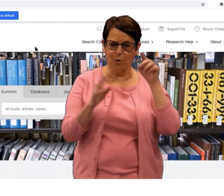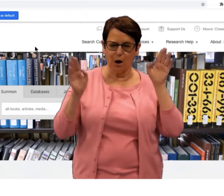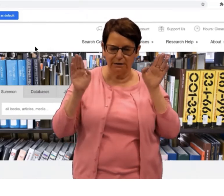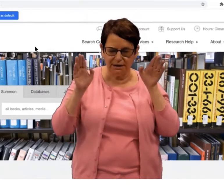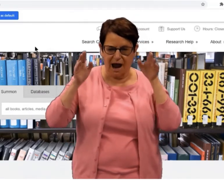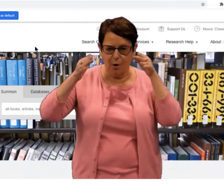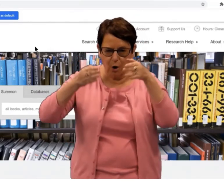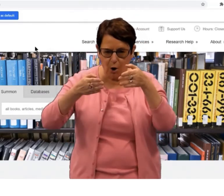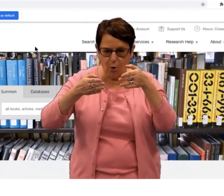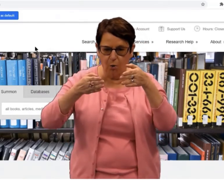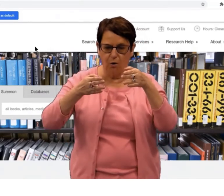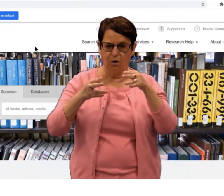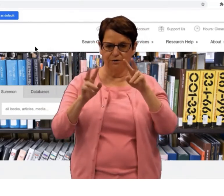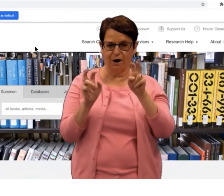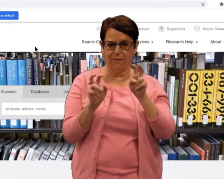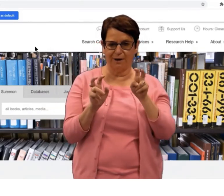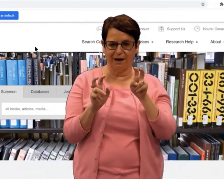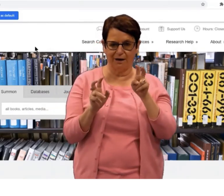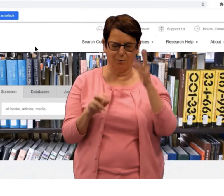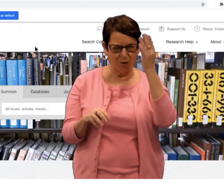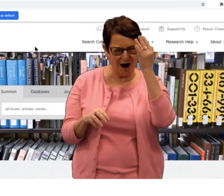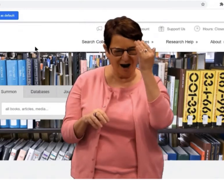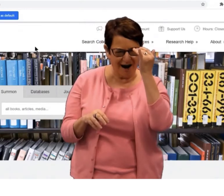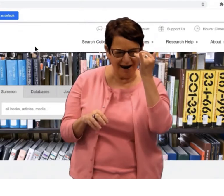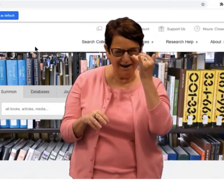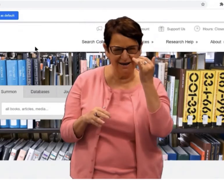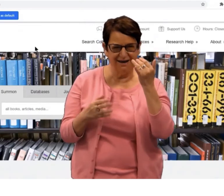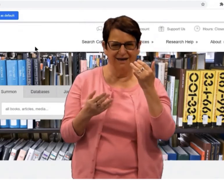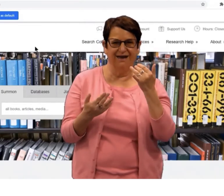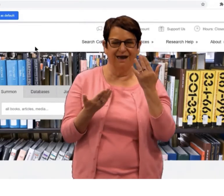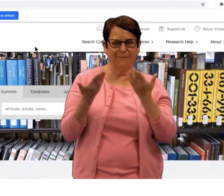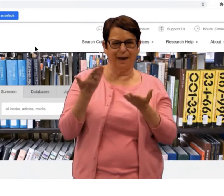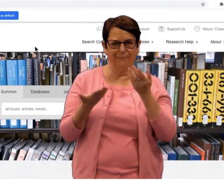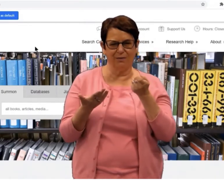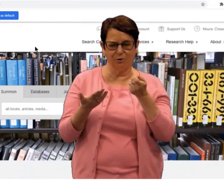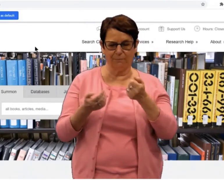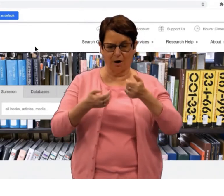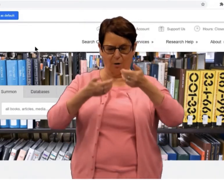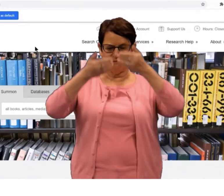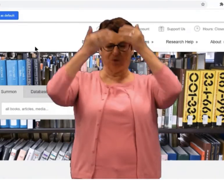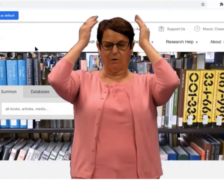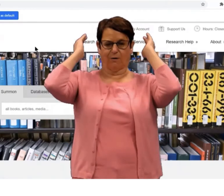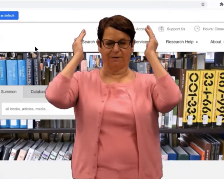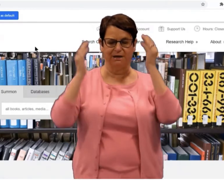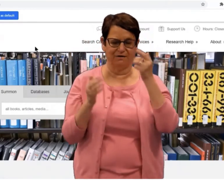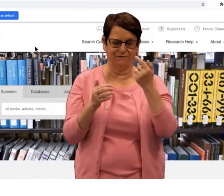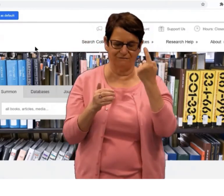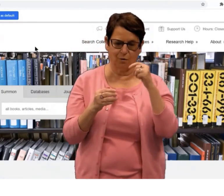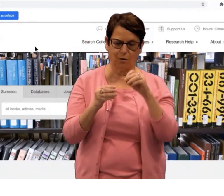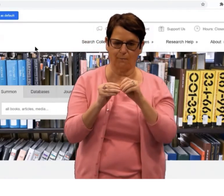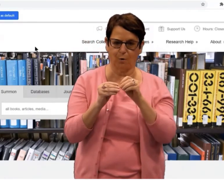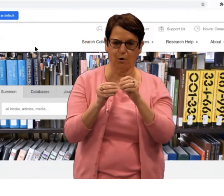It's best to use narrow topics for this search engine.